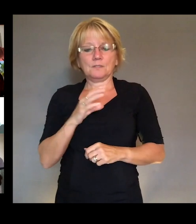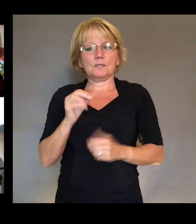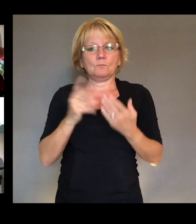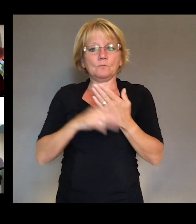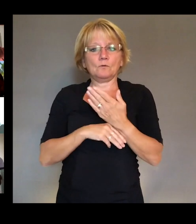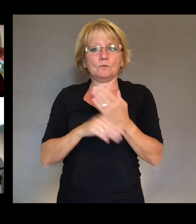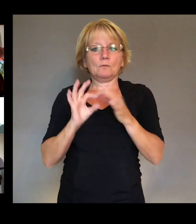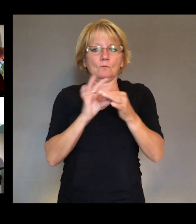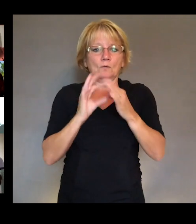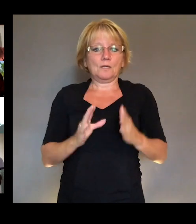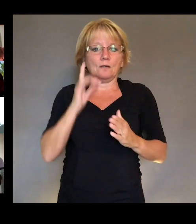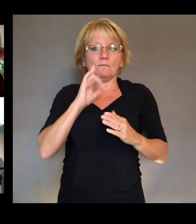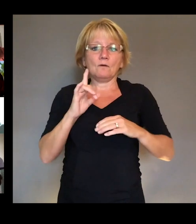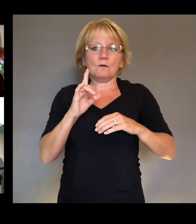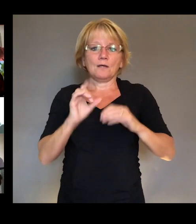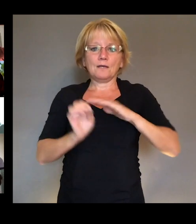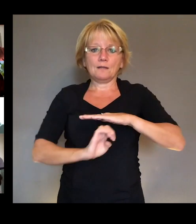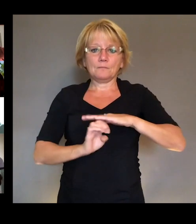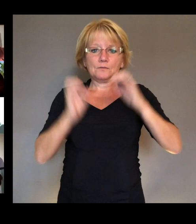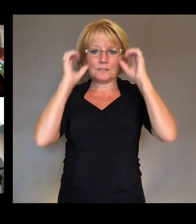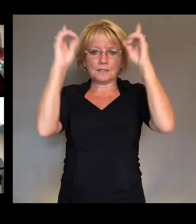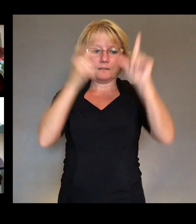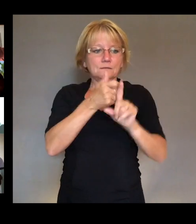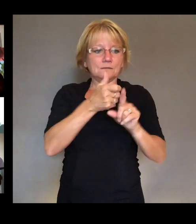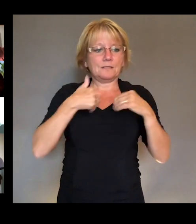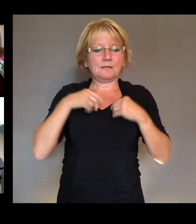and program coordinator for elementary and he holds a PhD